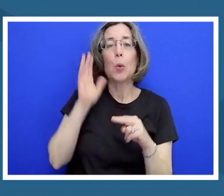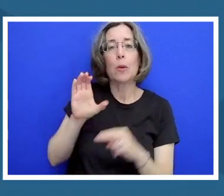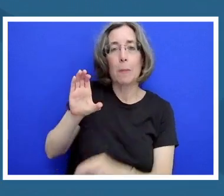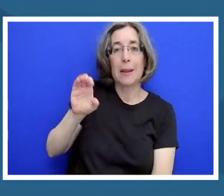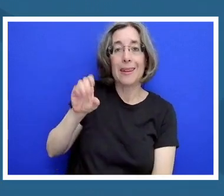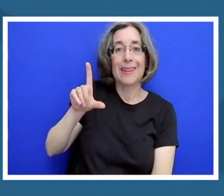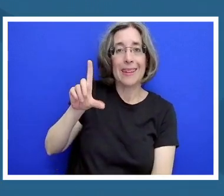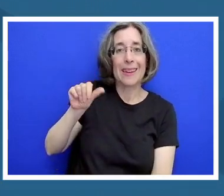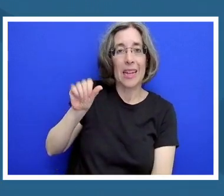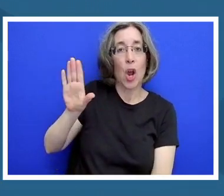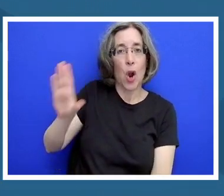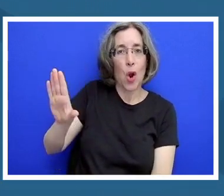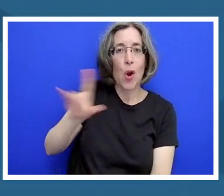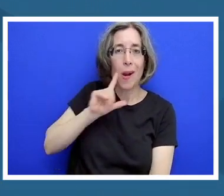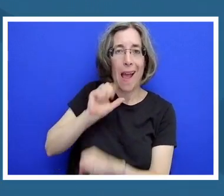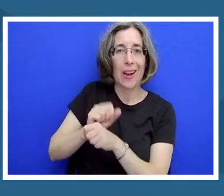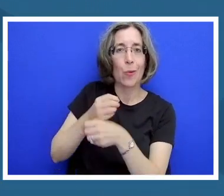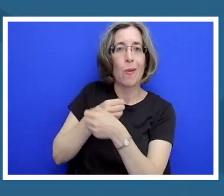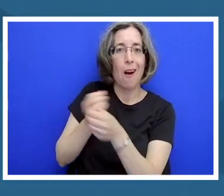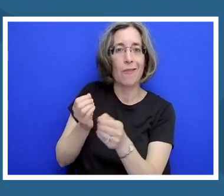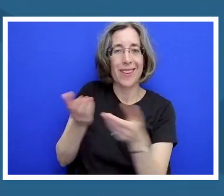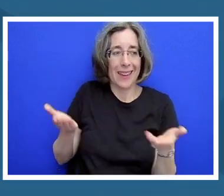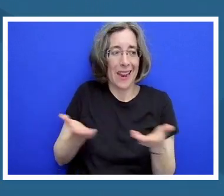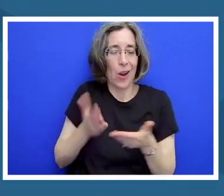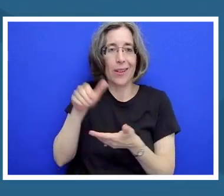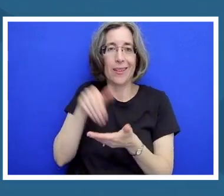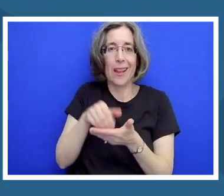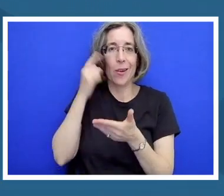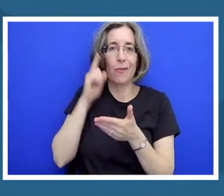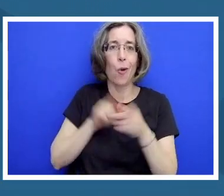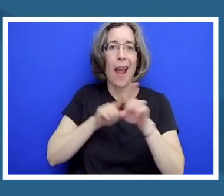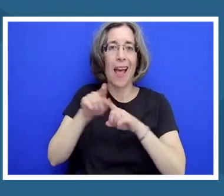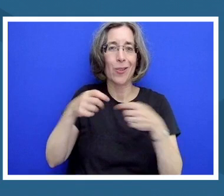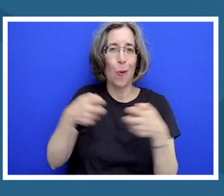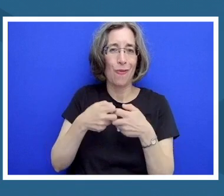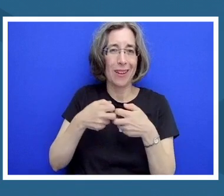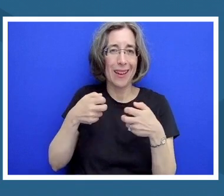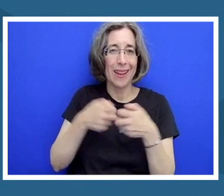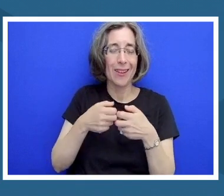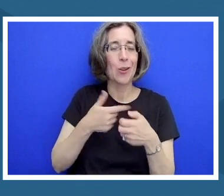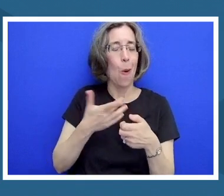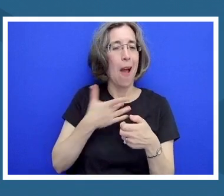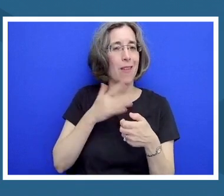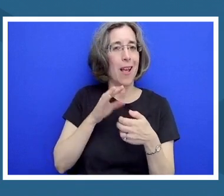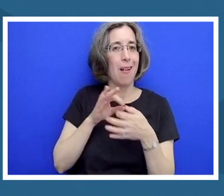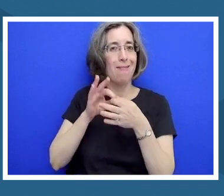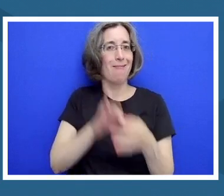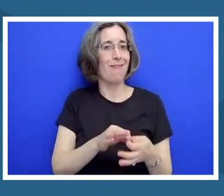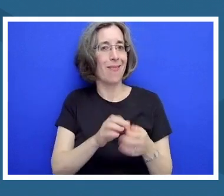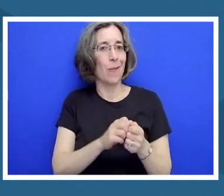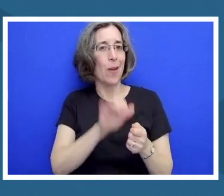at the center for astrophysics so uh i feel a particular connection to that